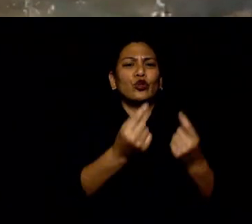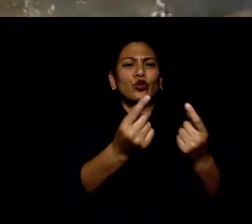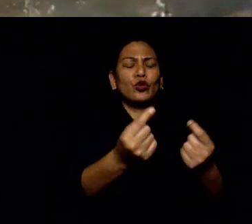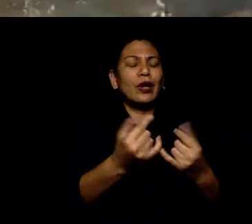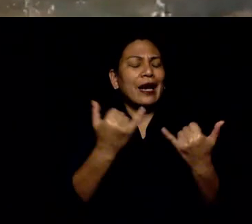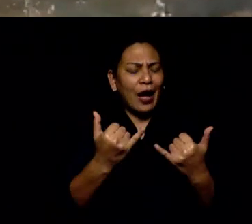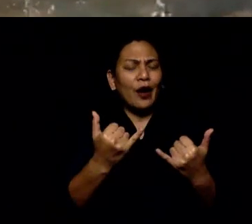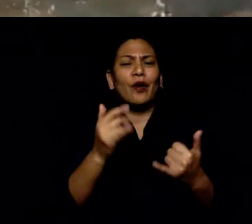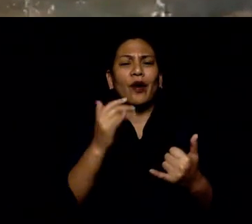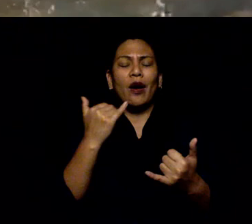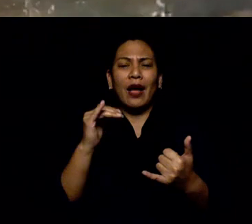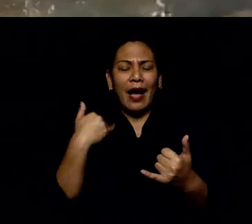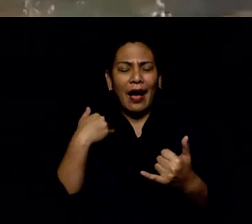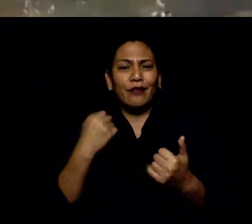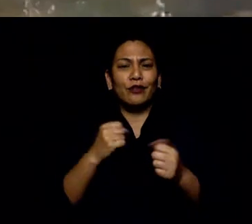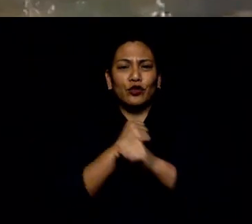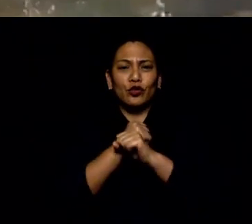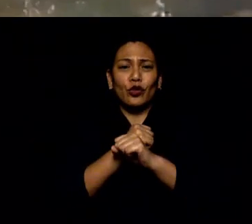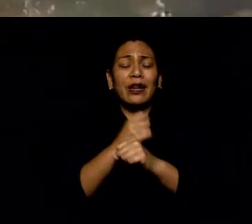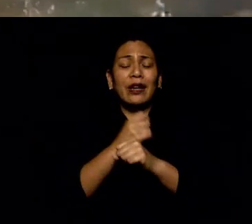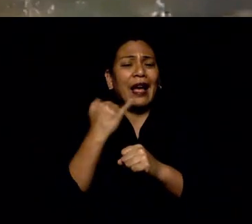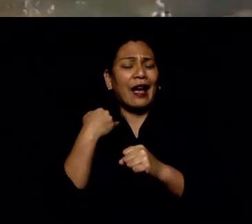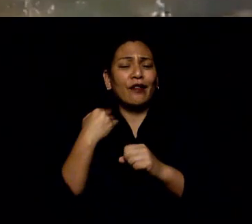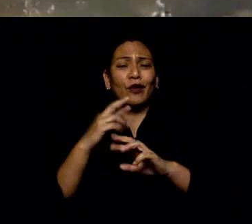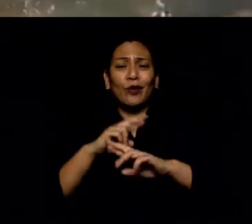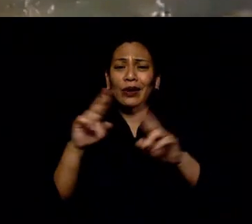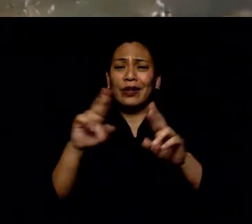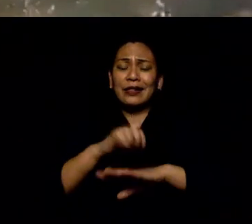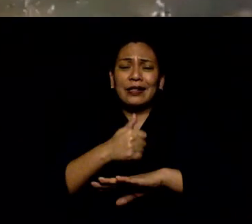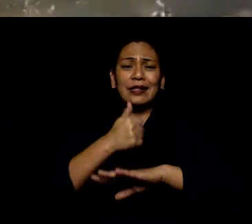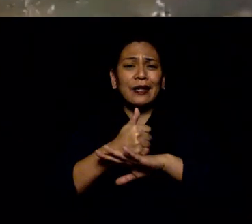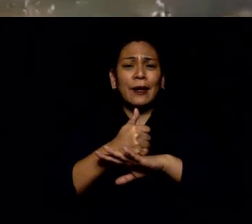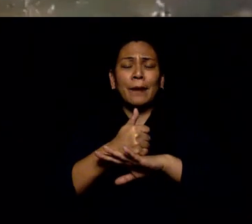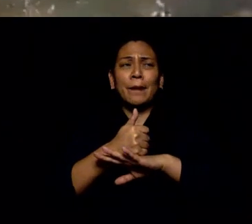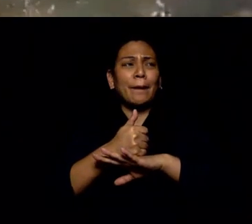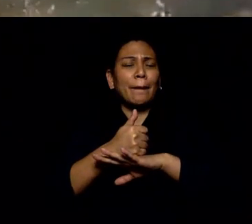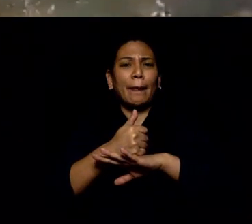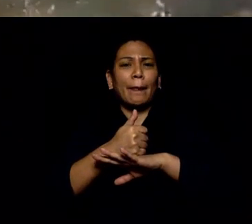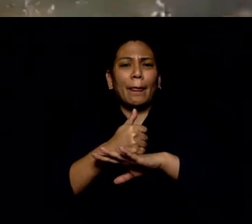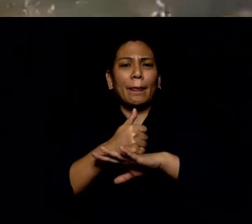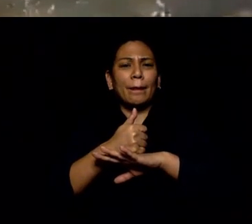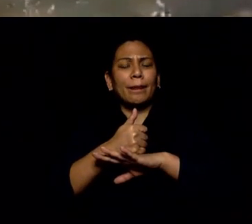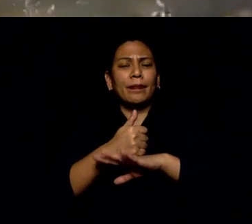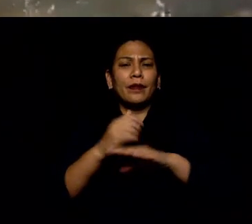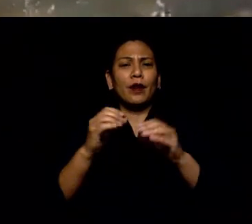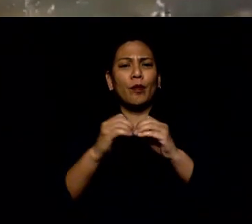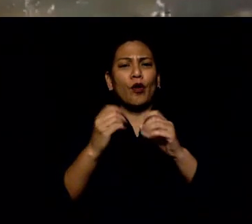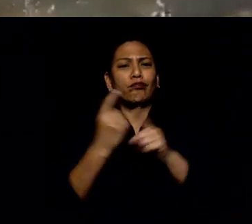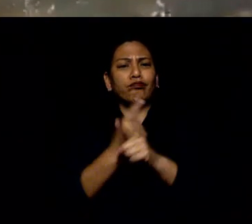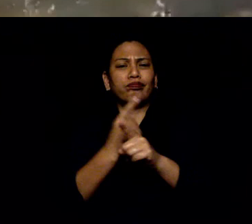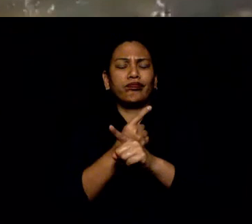They had the will set up this, um,much more sensible way of doing things.